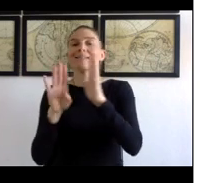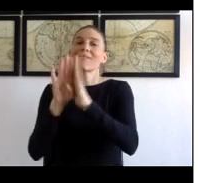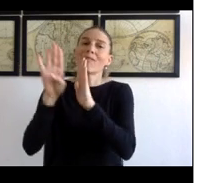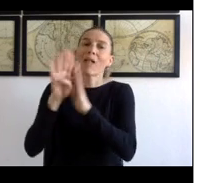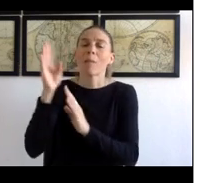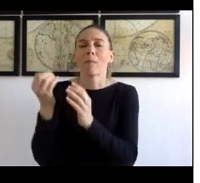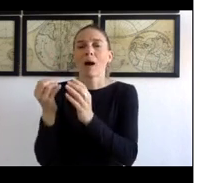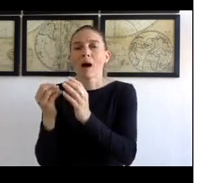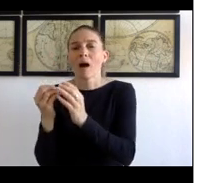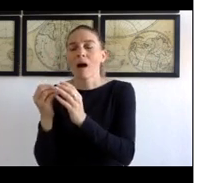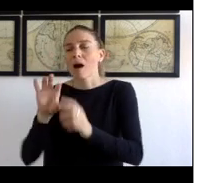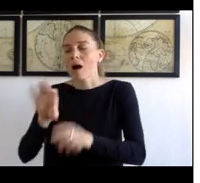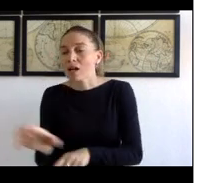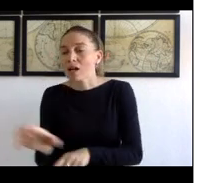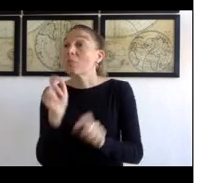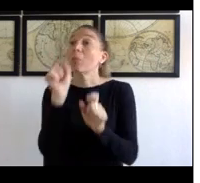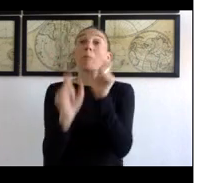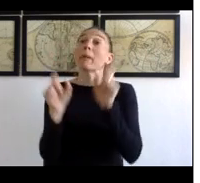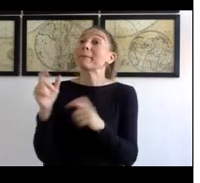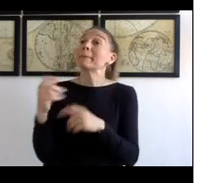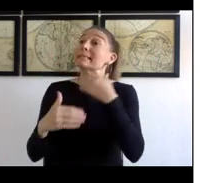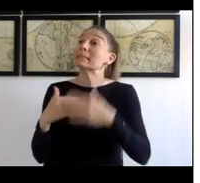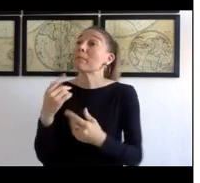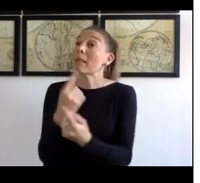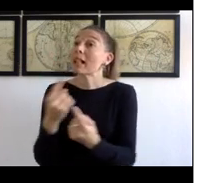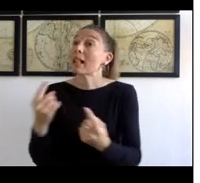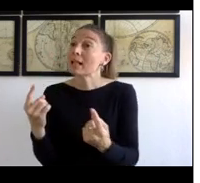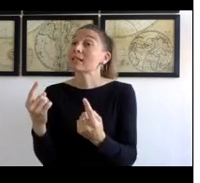persons with disabilities cannot stay without employment.